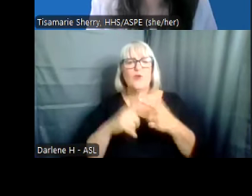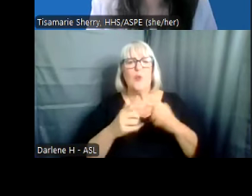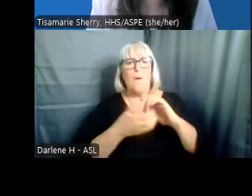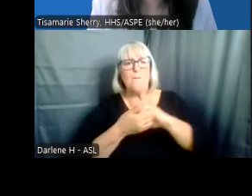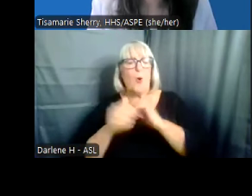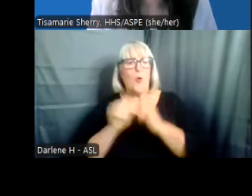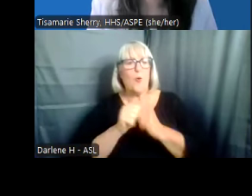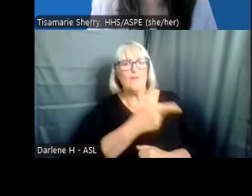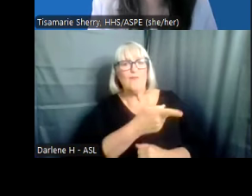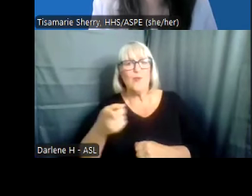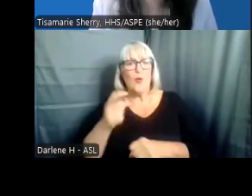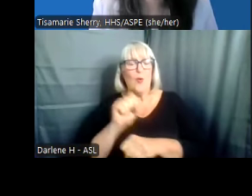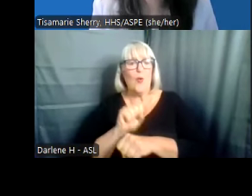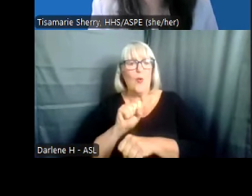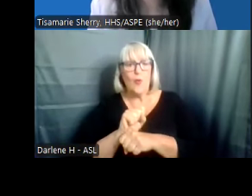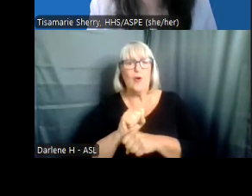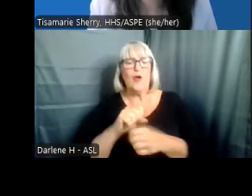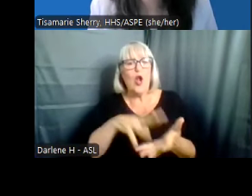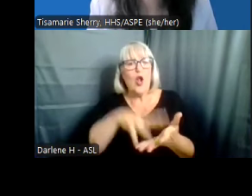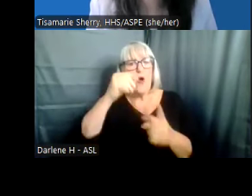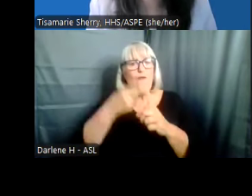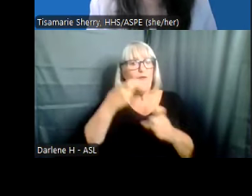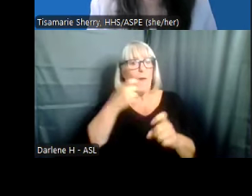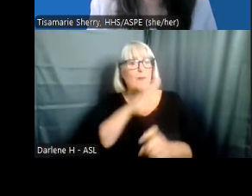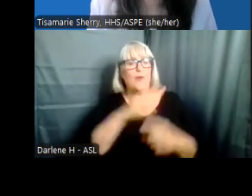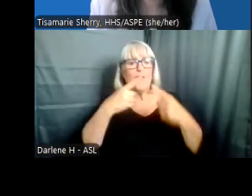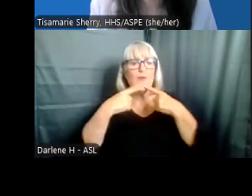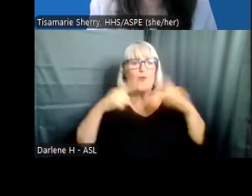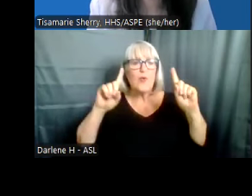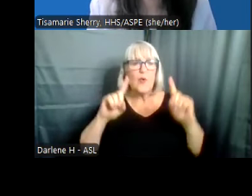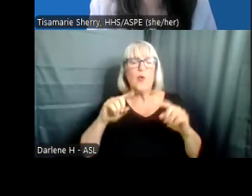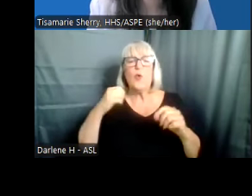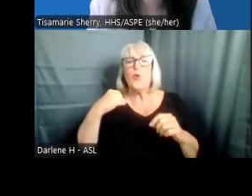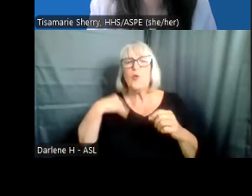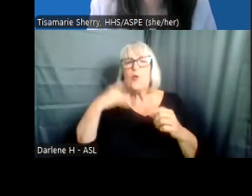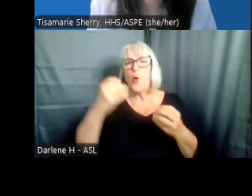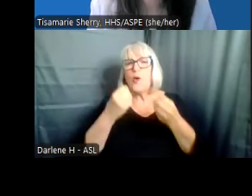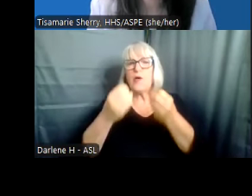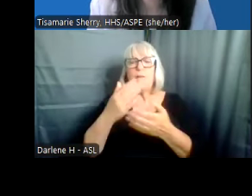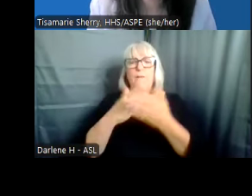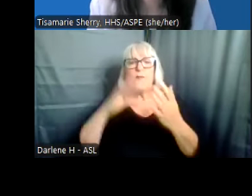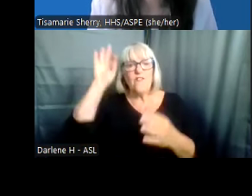So we'll close our presentation today by describing some forthcoming federal resources to advance this work.